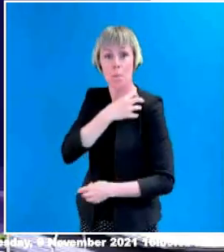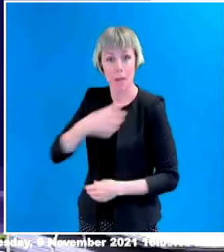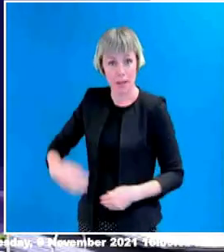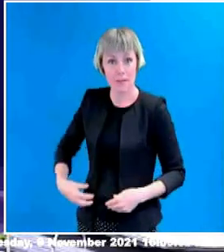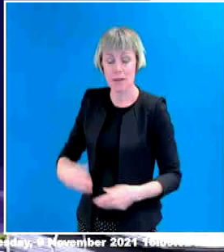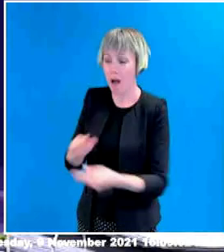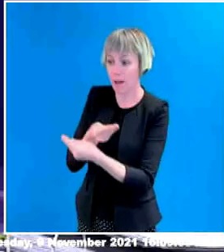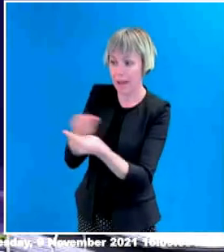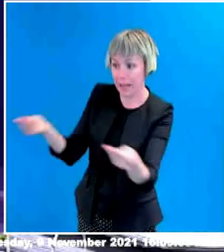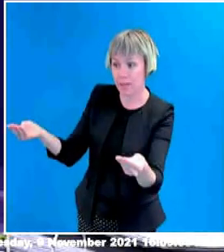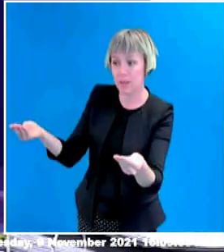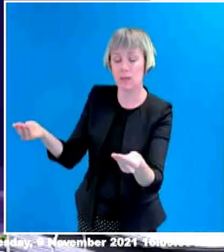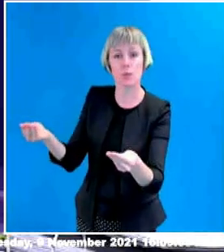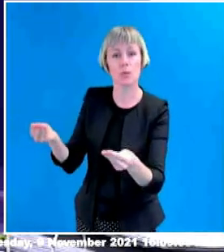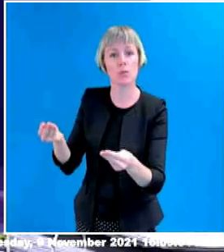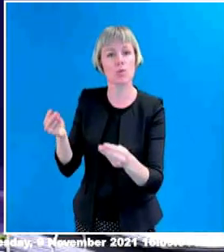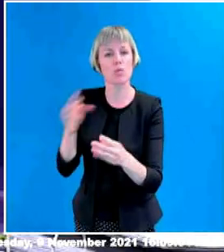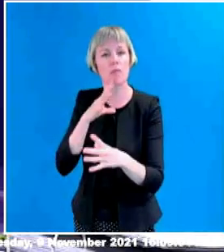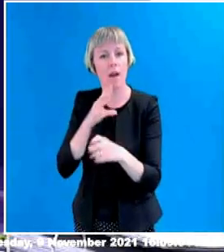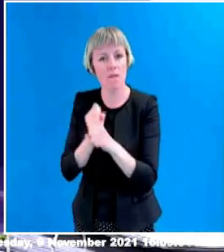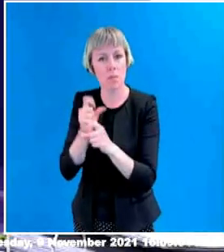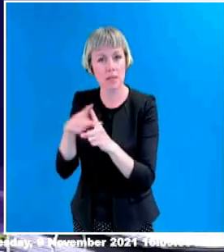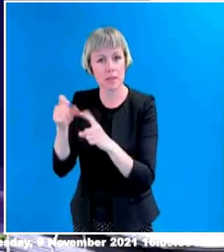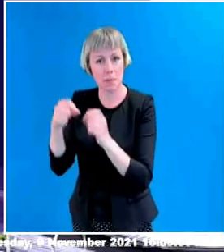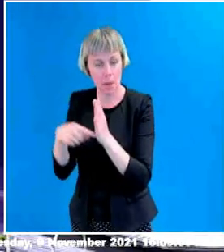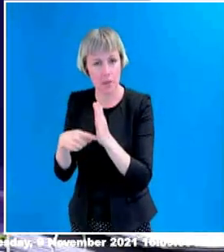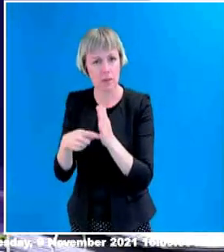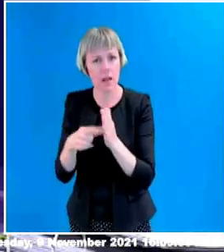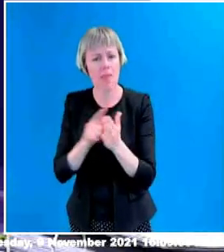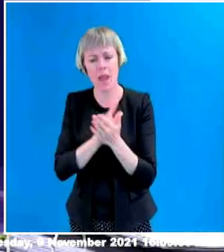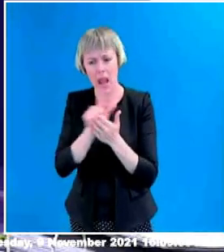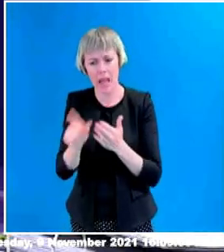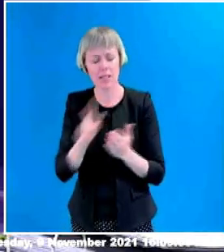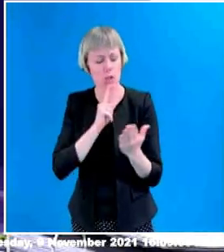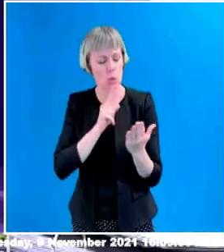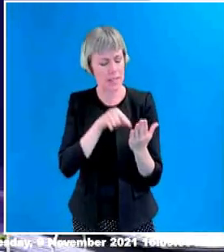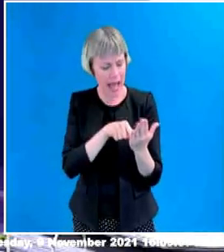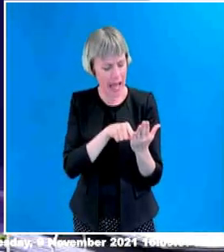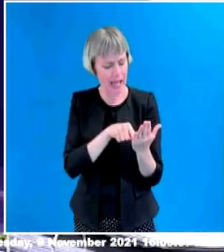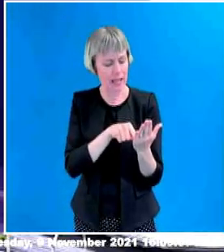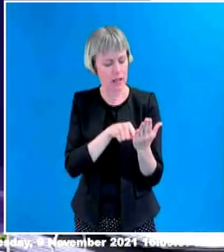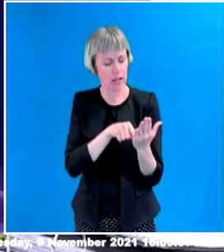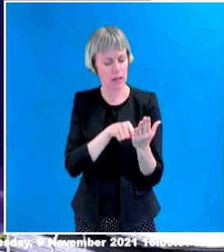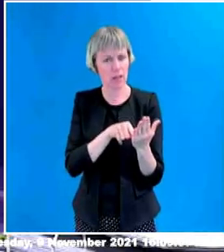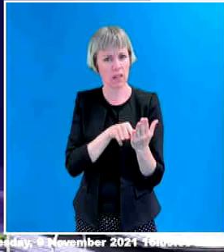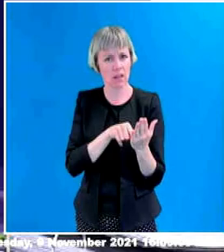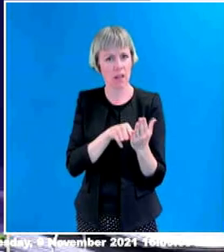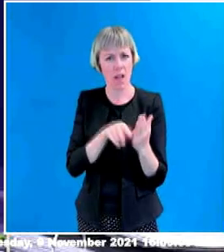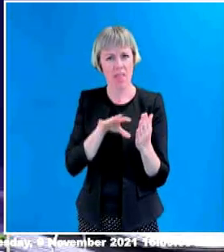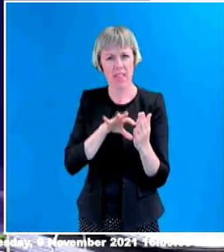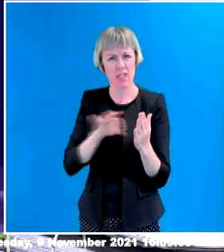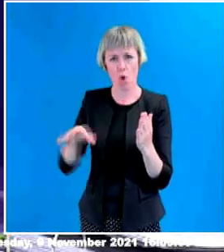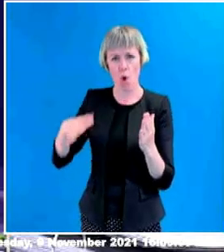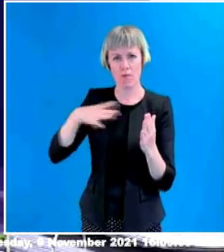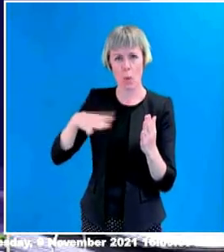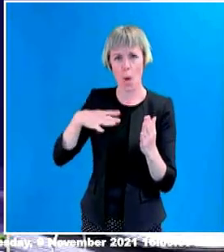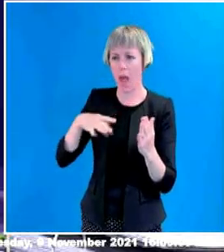Then at paragraph 351 you say: There is no requirement to directly respond to concluding observations immediately after ....